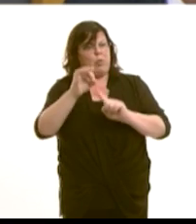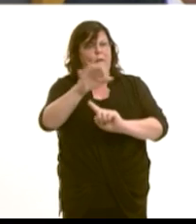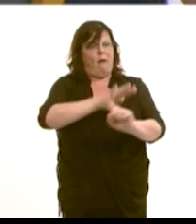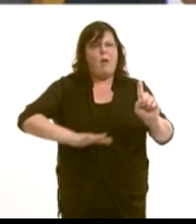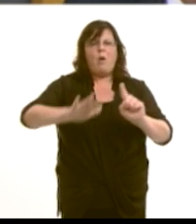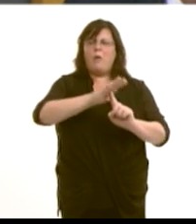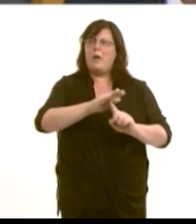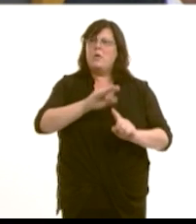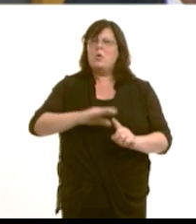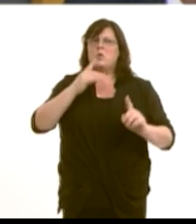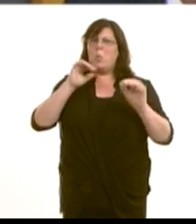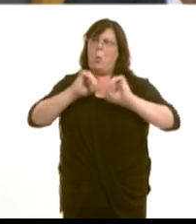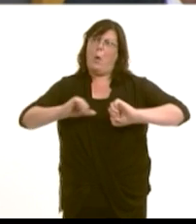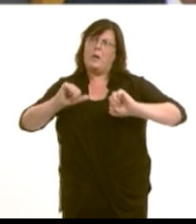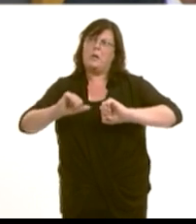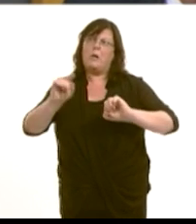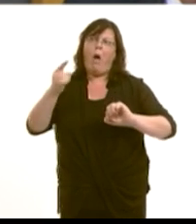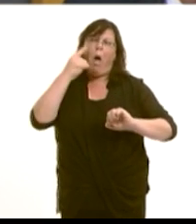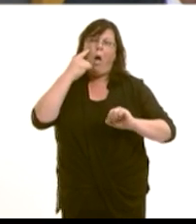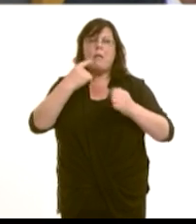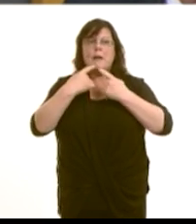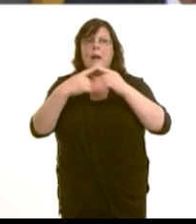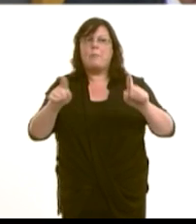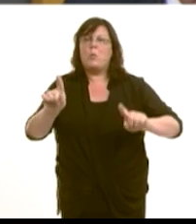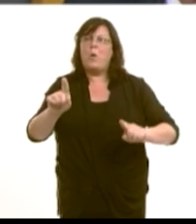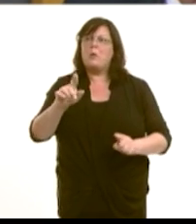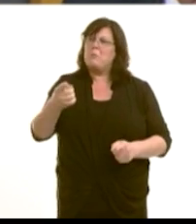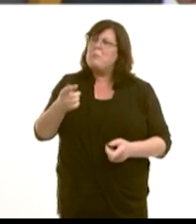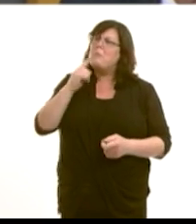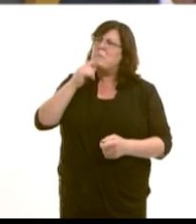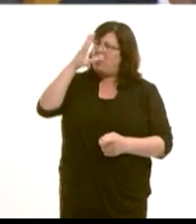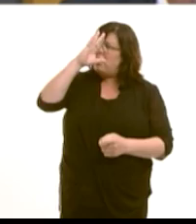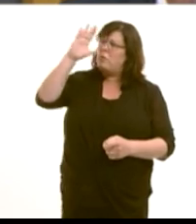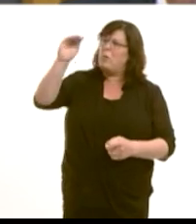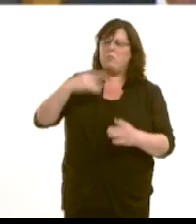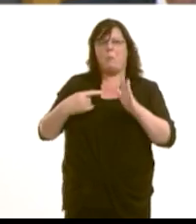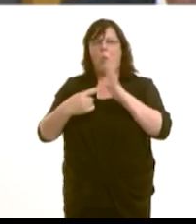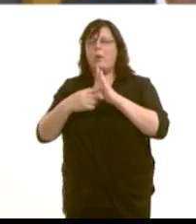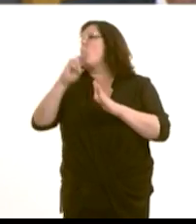announcement, but I hope he will accept from me that it is vitally important that the Welsh Government gives the go-ahead to this project.